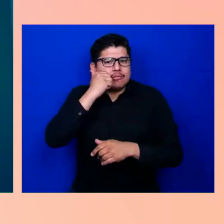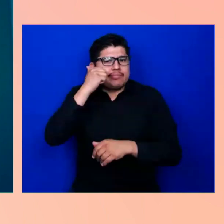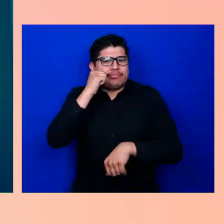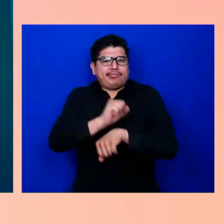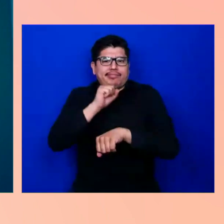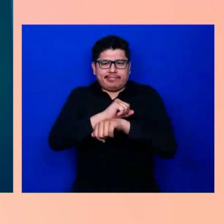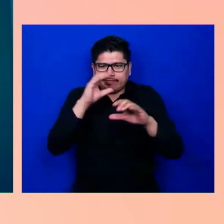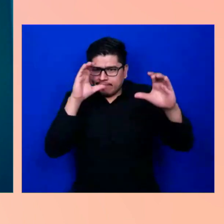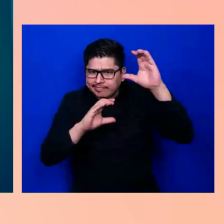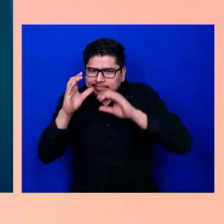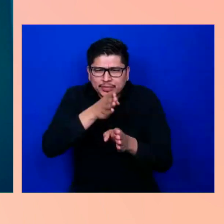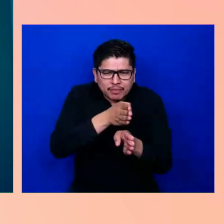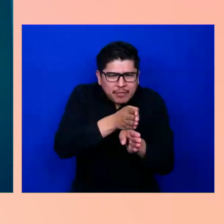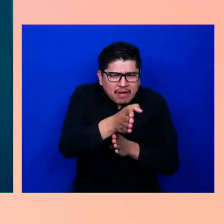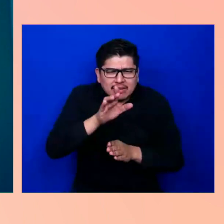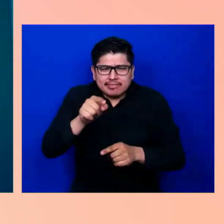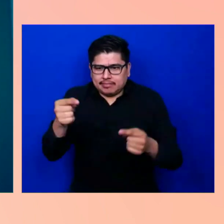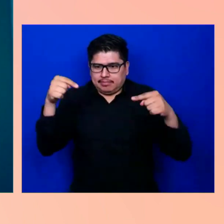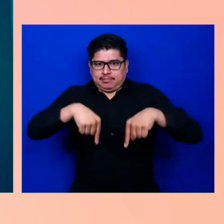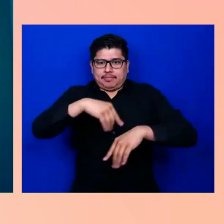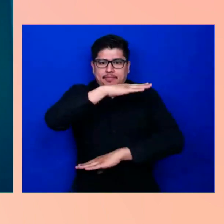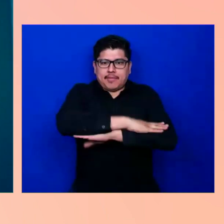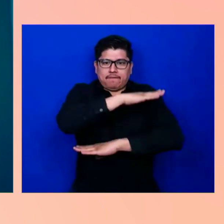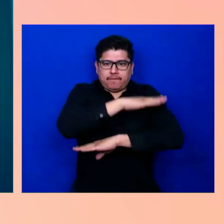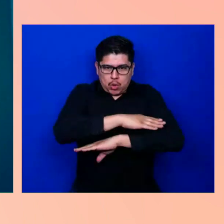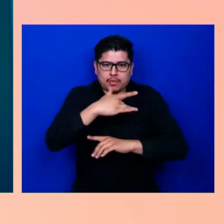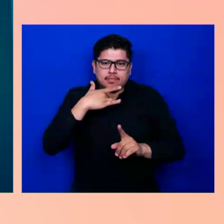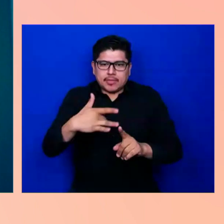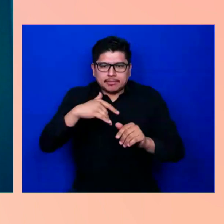professional updates, achievements, and articles.